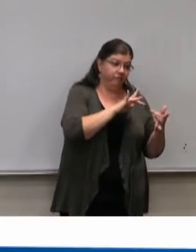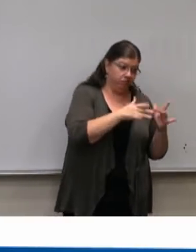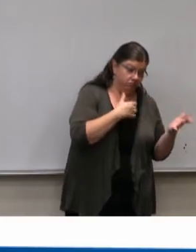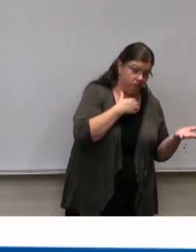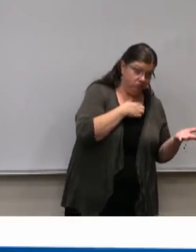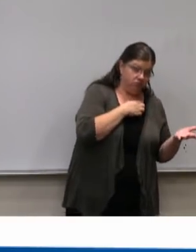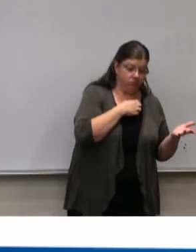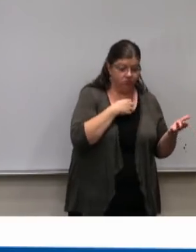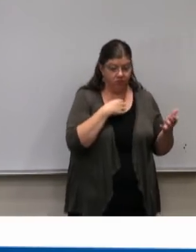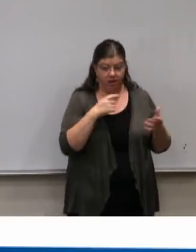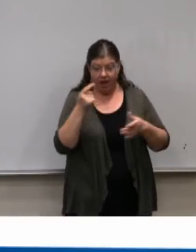g that will sanitize in between.